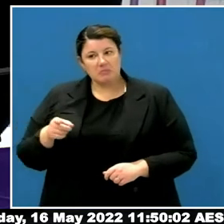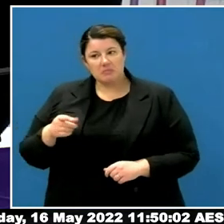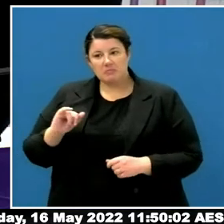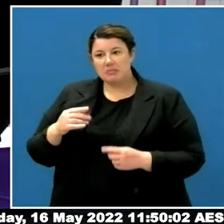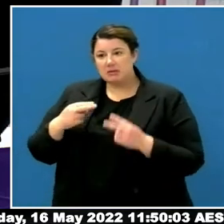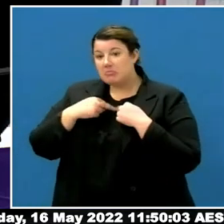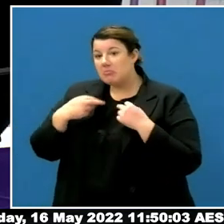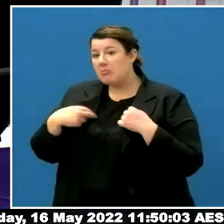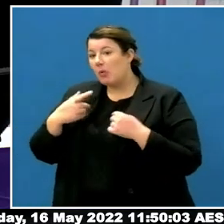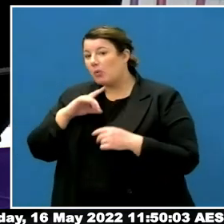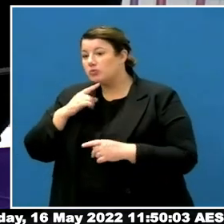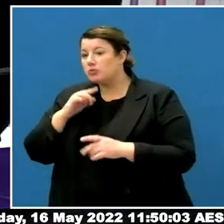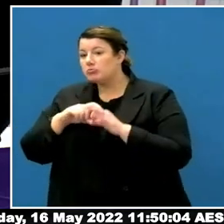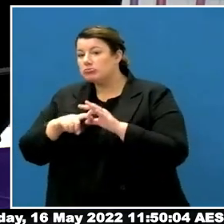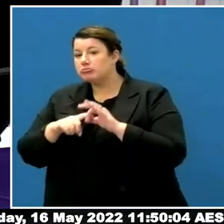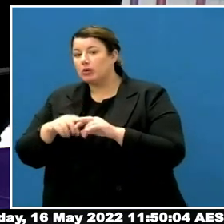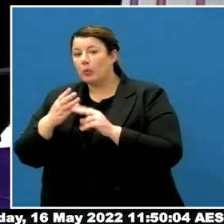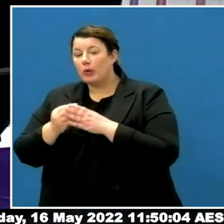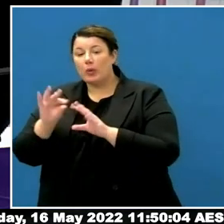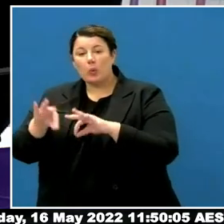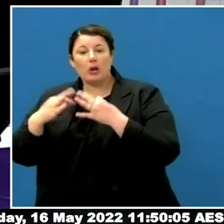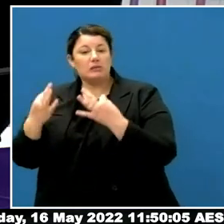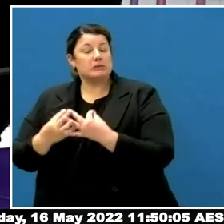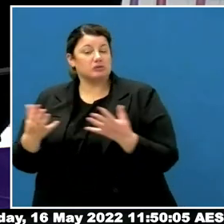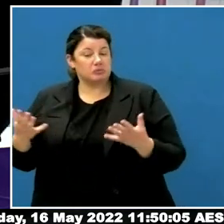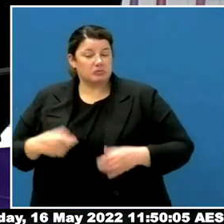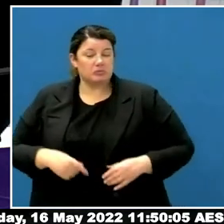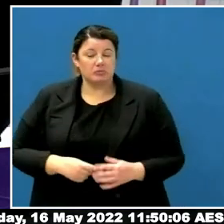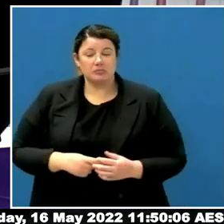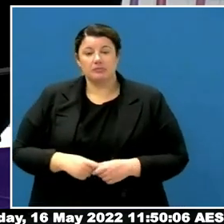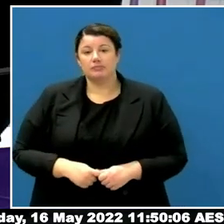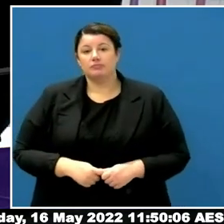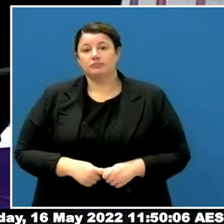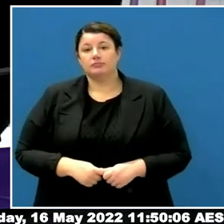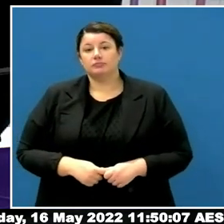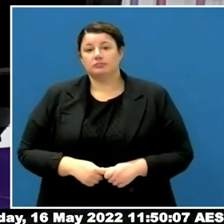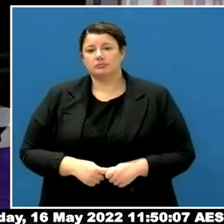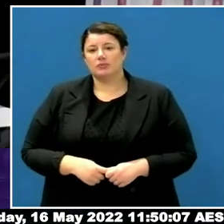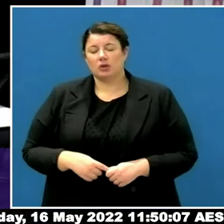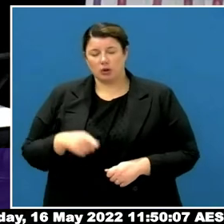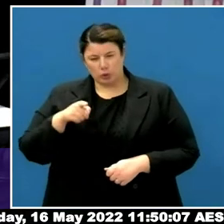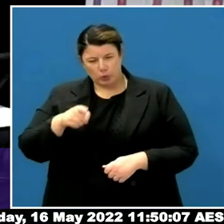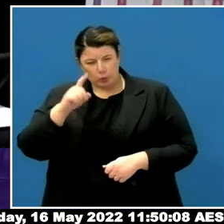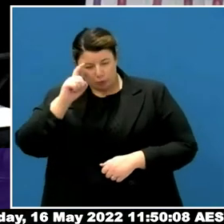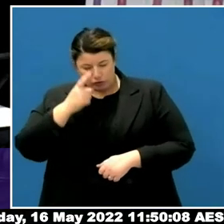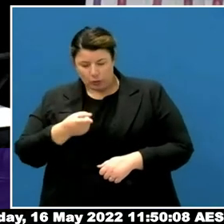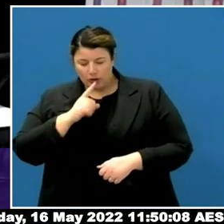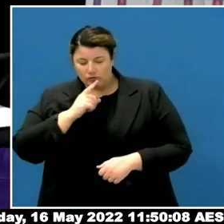due course. MR FOGARTY: Was your concern, Sally, in terms of that $173,000 amount that